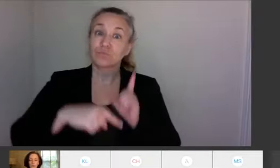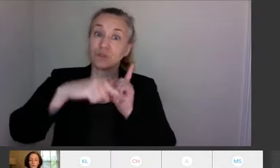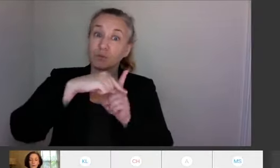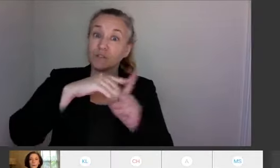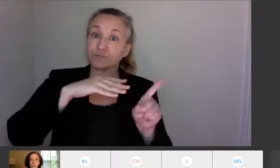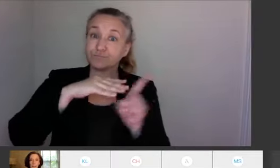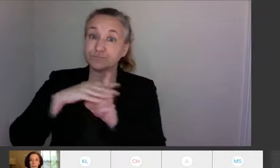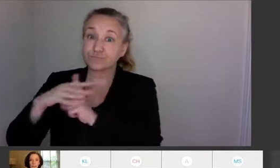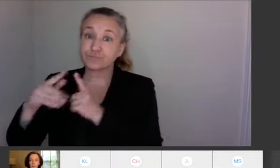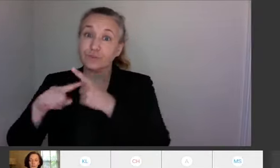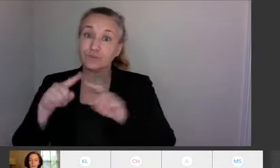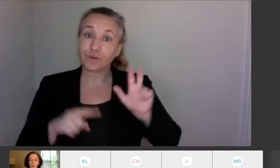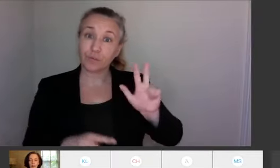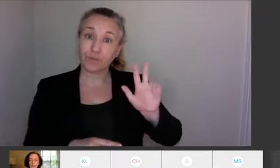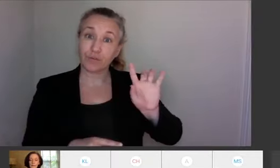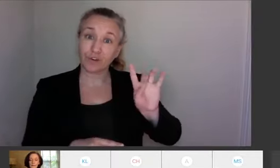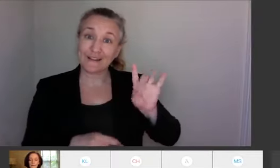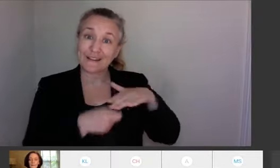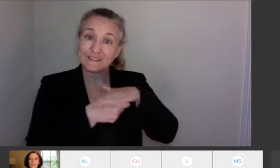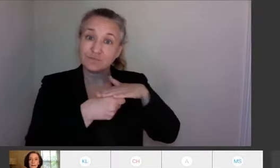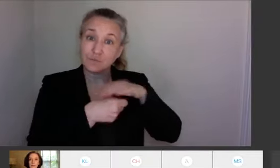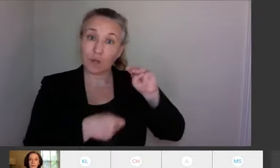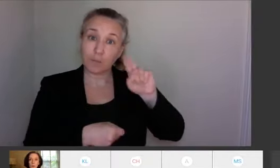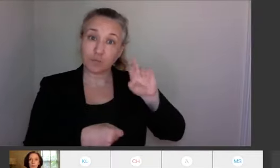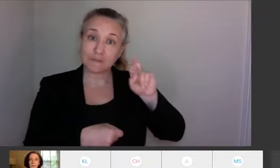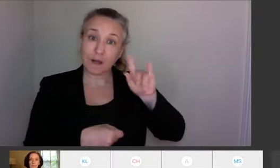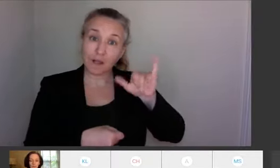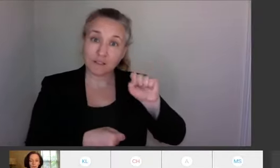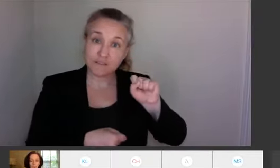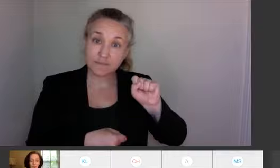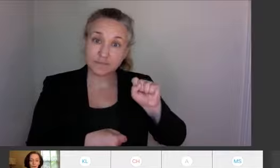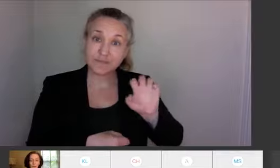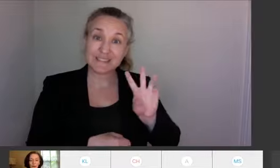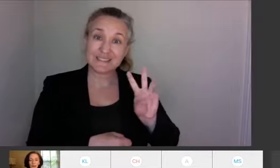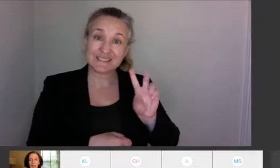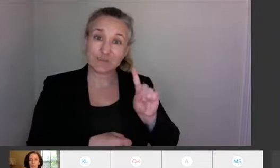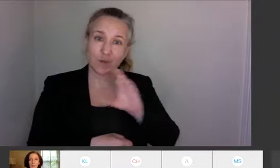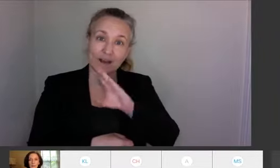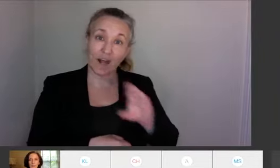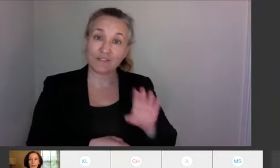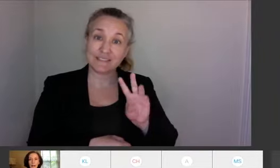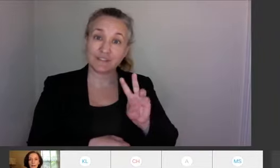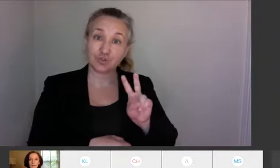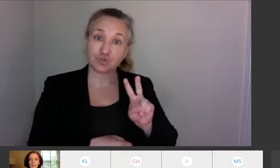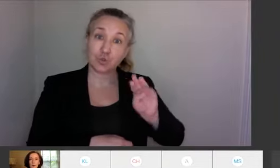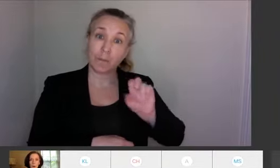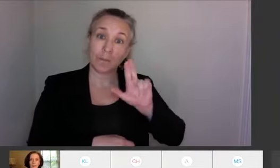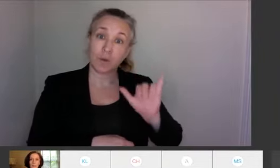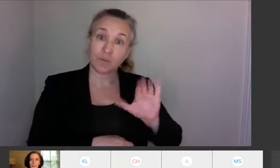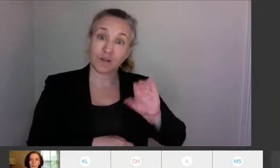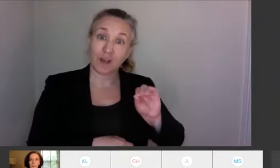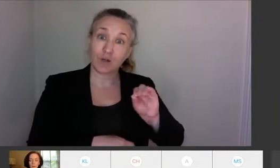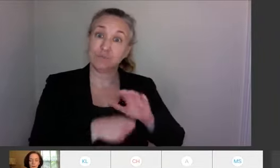from 38 municipalities 61 of 62 Montgomery County municipalities are home to individuals